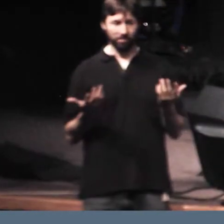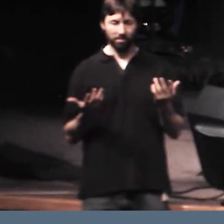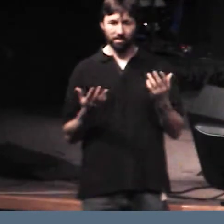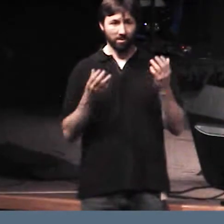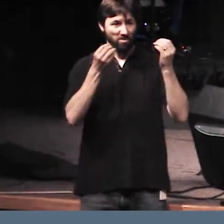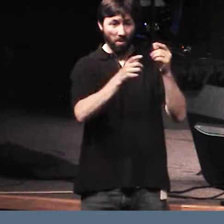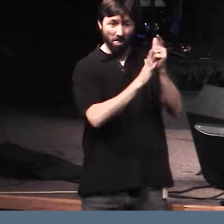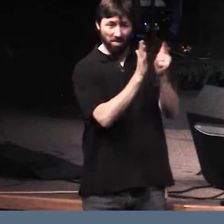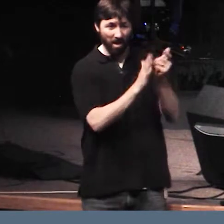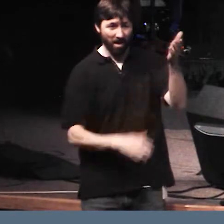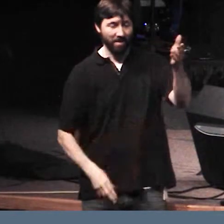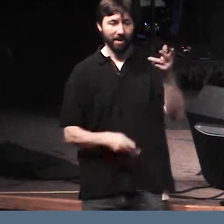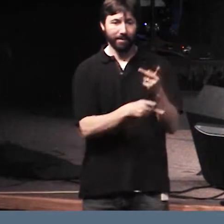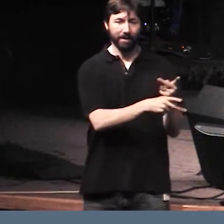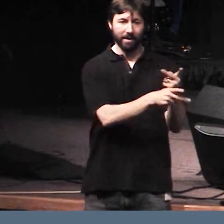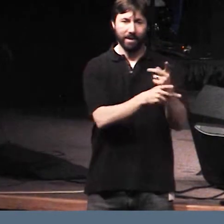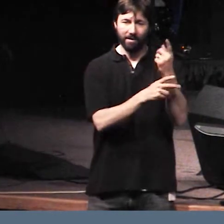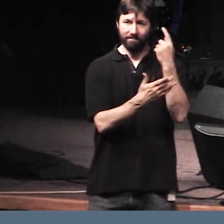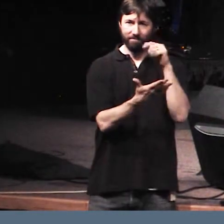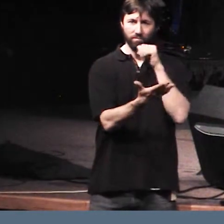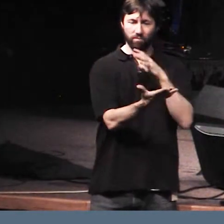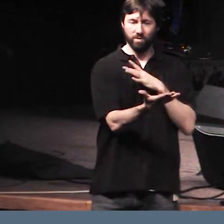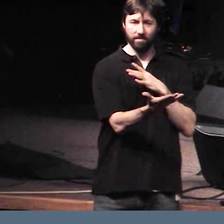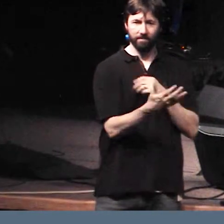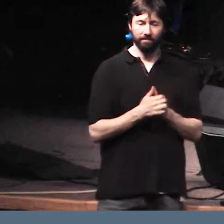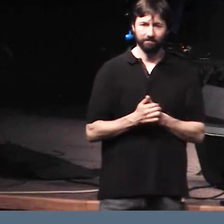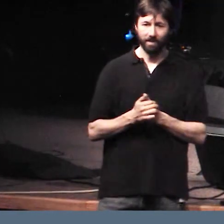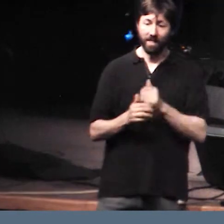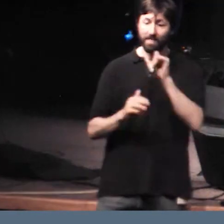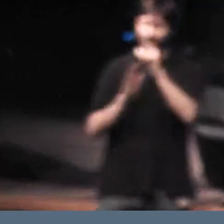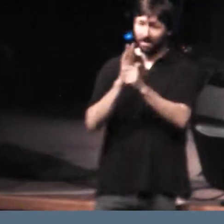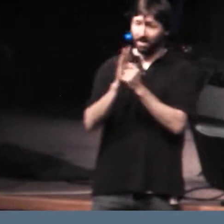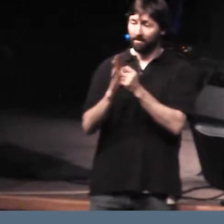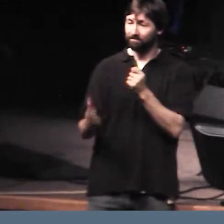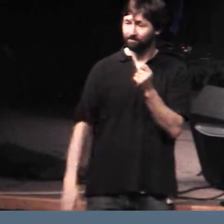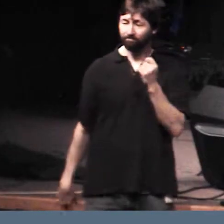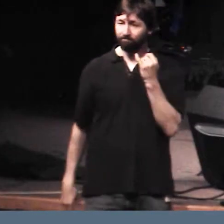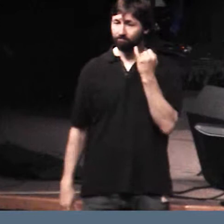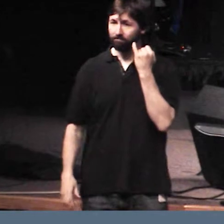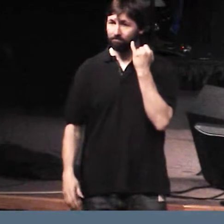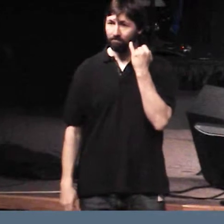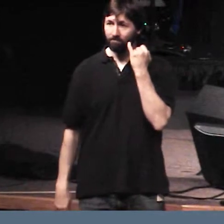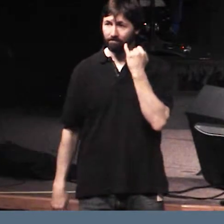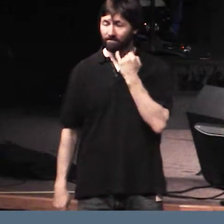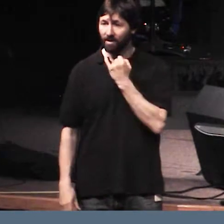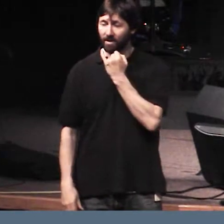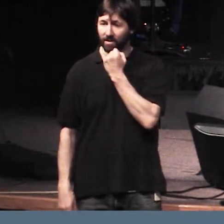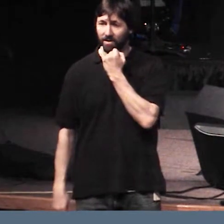it's also about that time however that we realize that Israel had gone through a time of repentance and God had